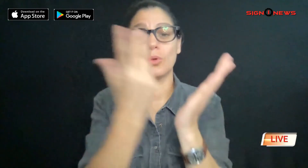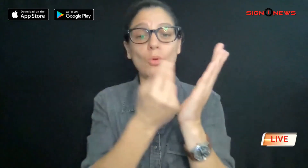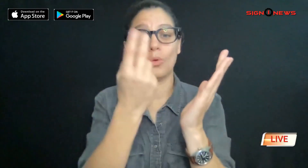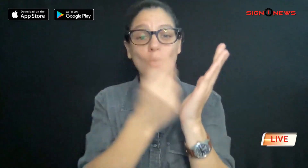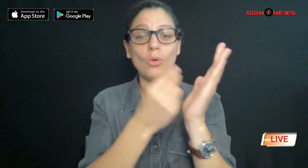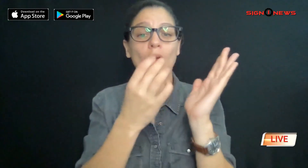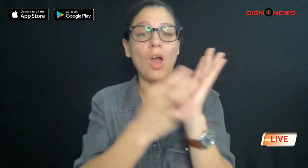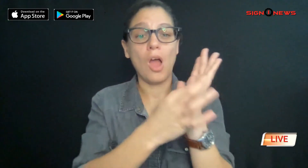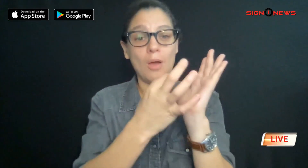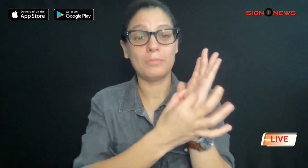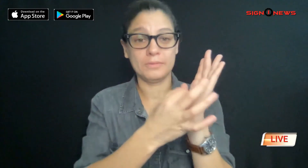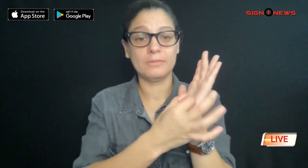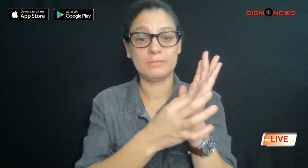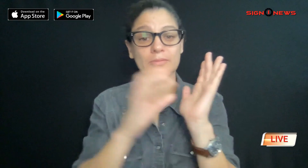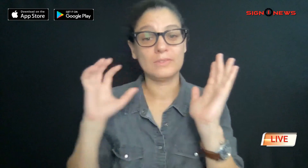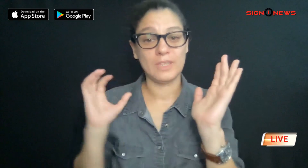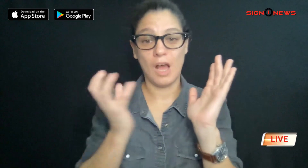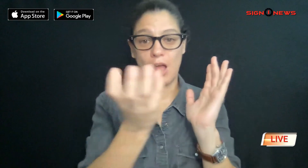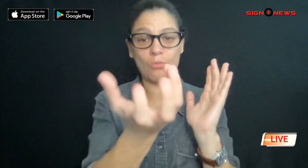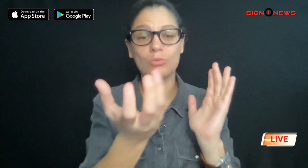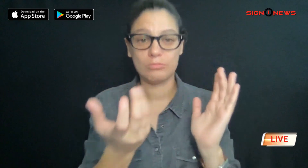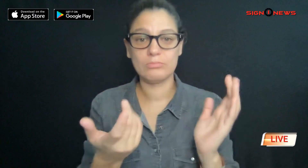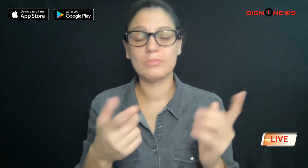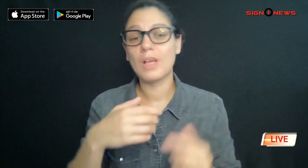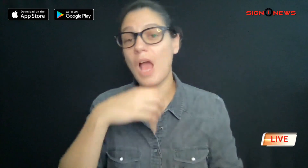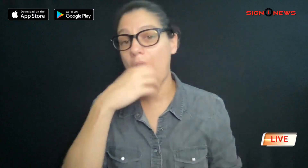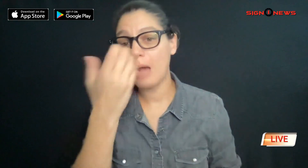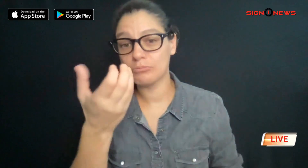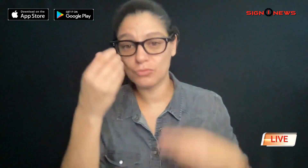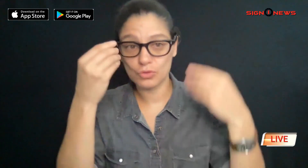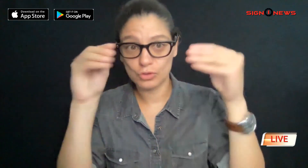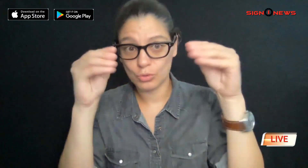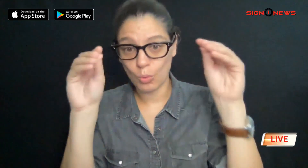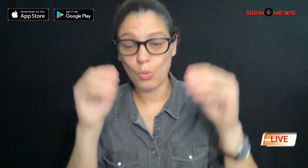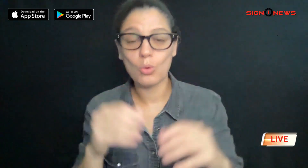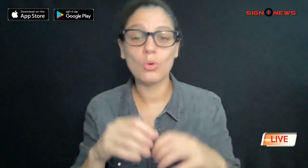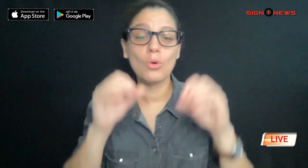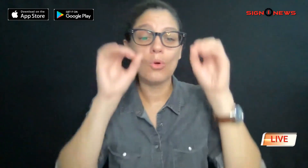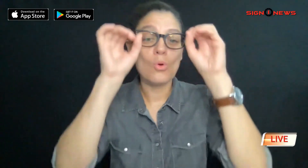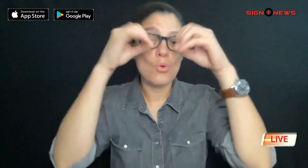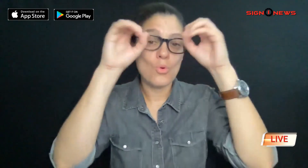you can download the Sign1News app by heading to the app store or Google play store on your